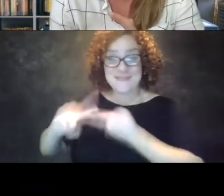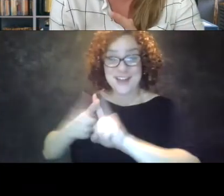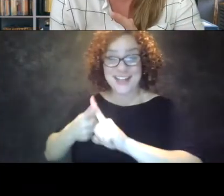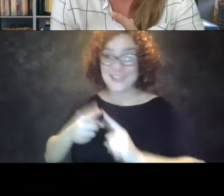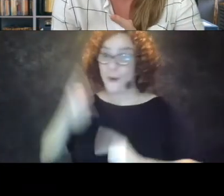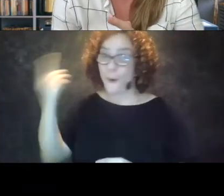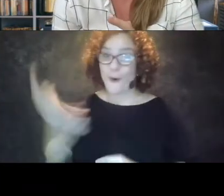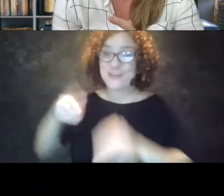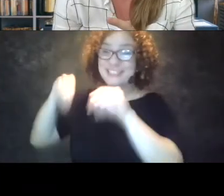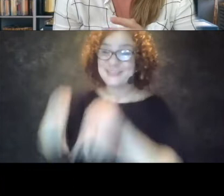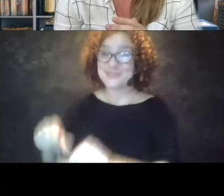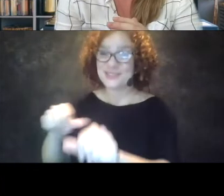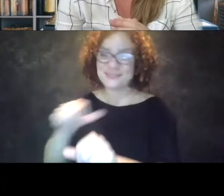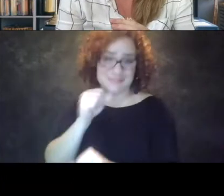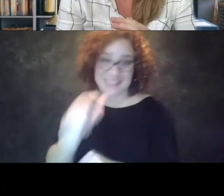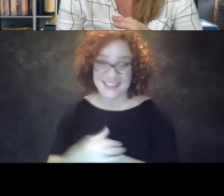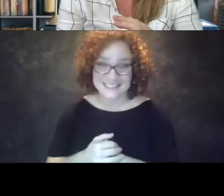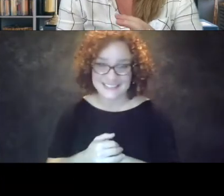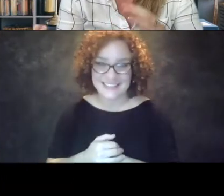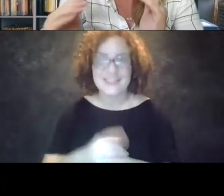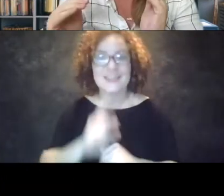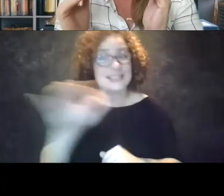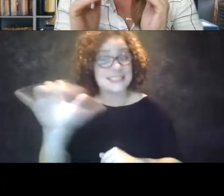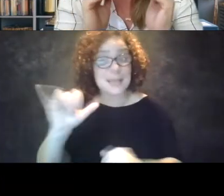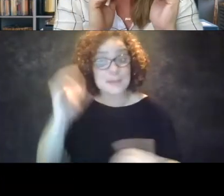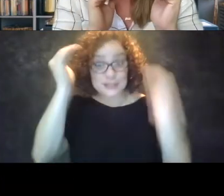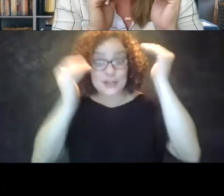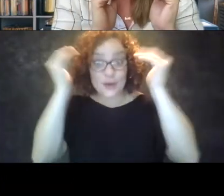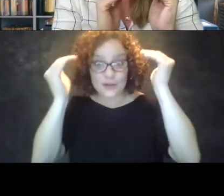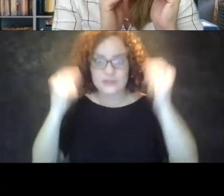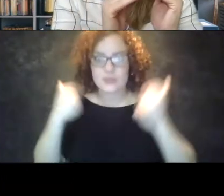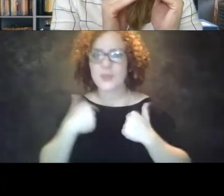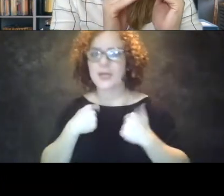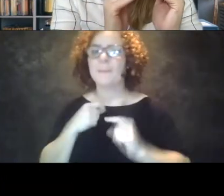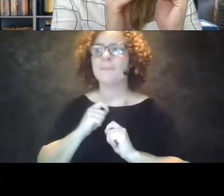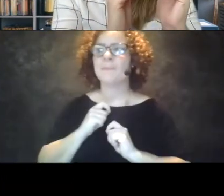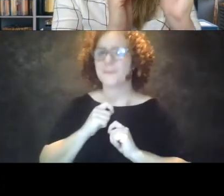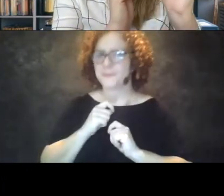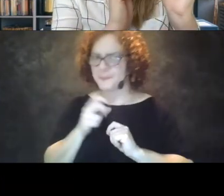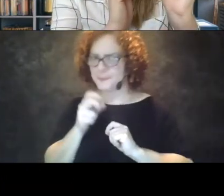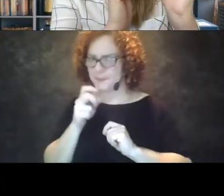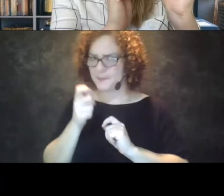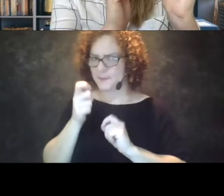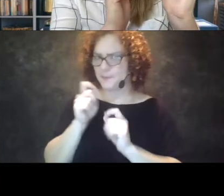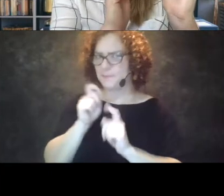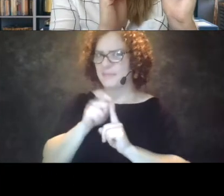this more to making friends as an adult were a little bit more picky and it's like, you know, you start liking someone and then they do something you don't like, you're like,